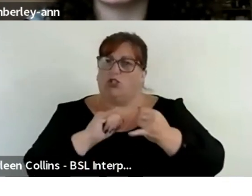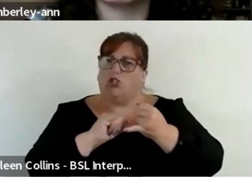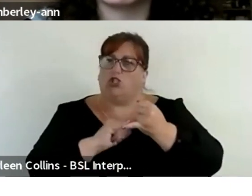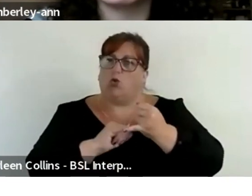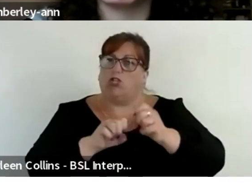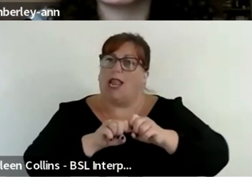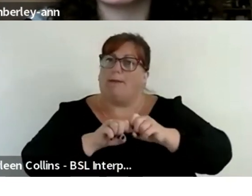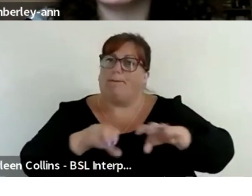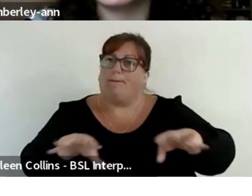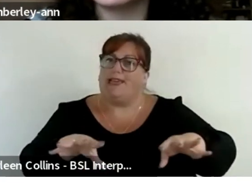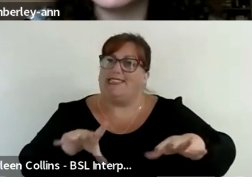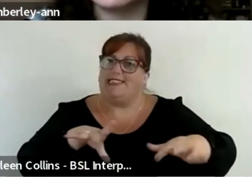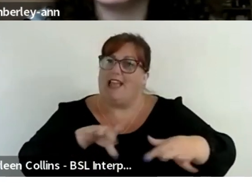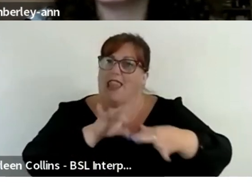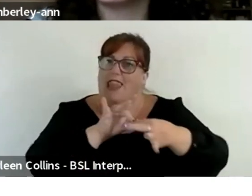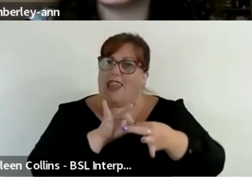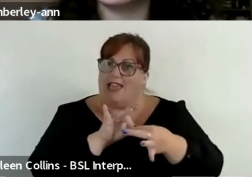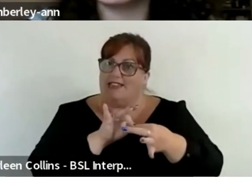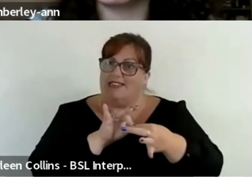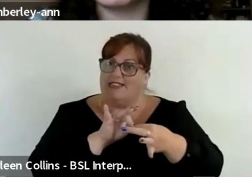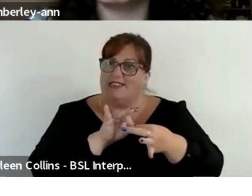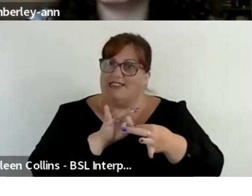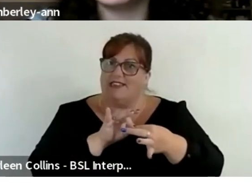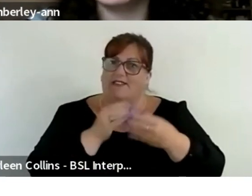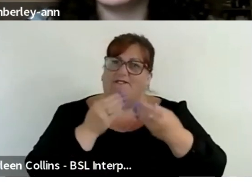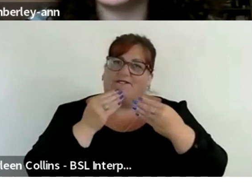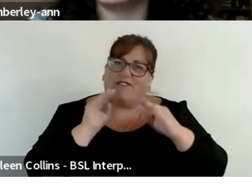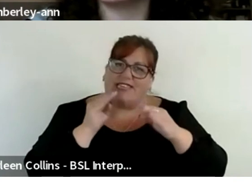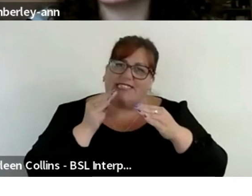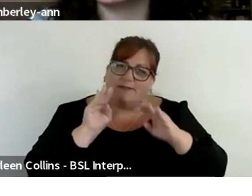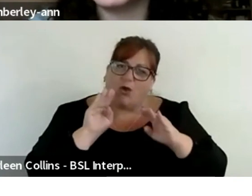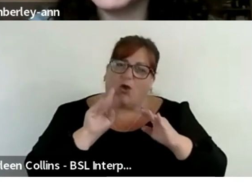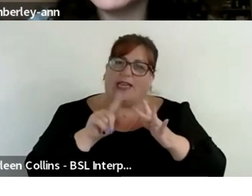So on Facebook, LinkedIn, Instagram, YouTube and Twitter.